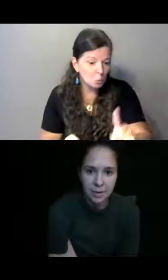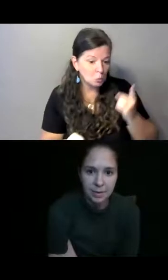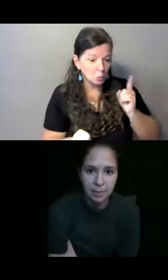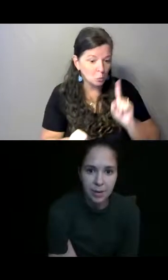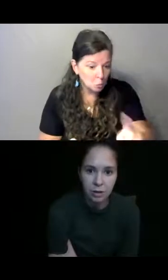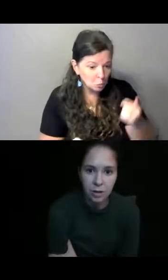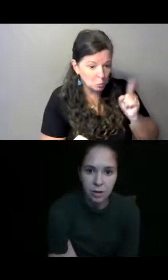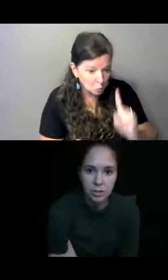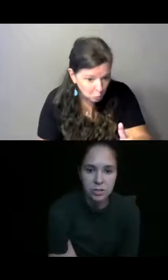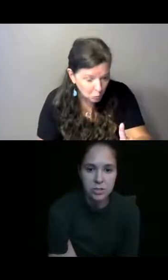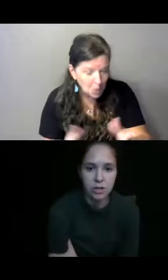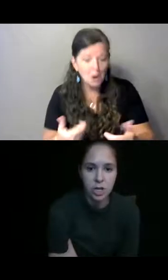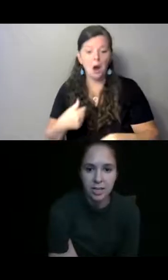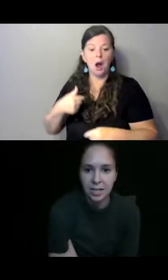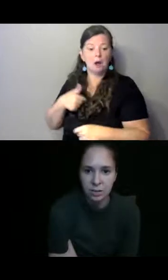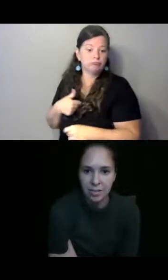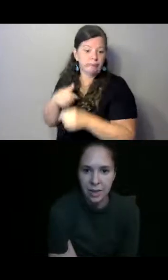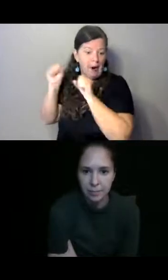maybe a para could start checking in on them